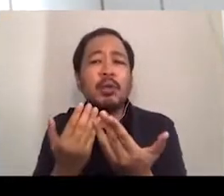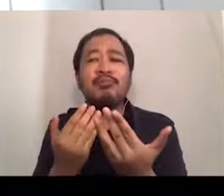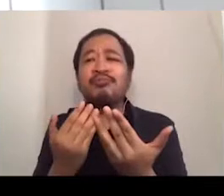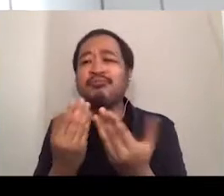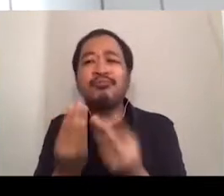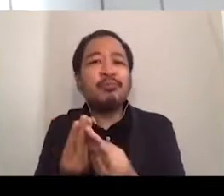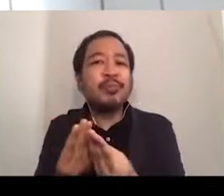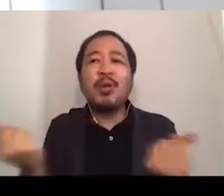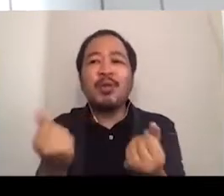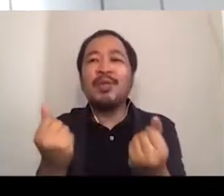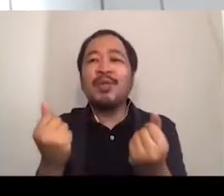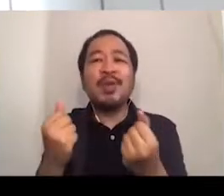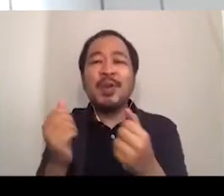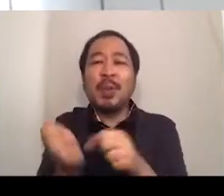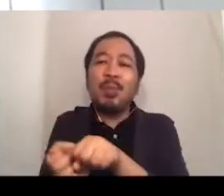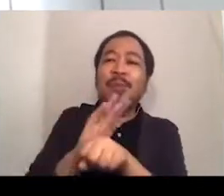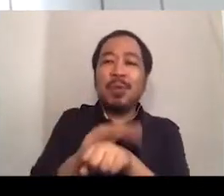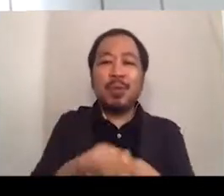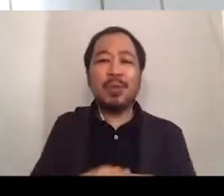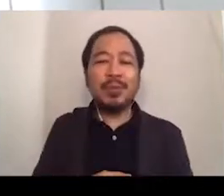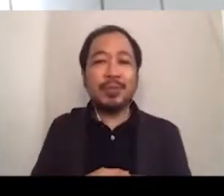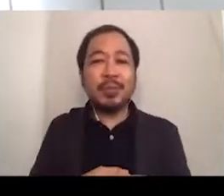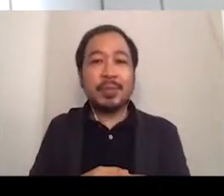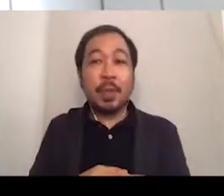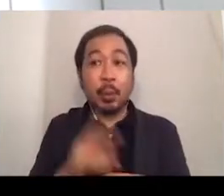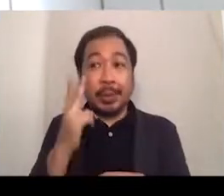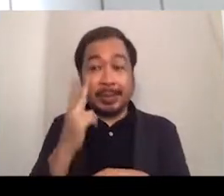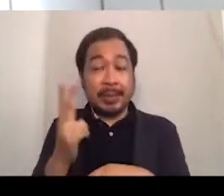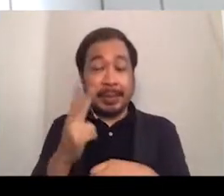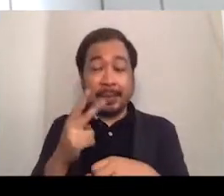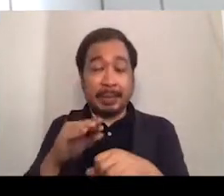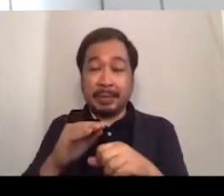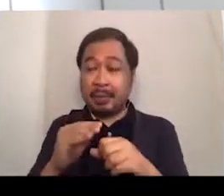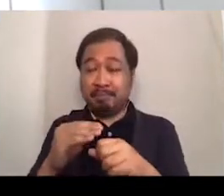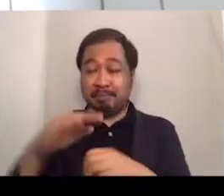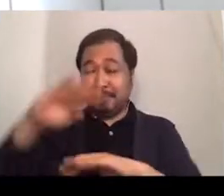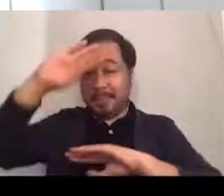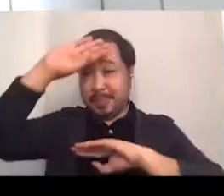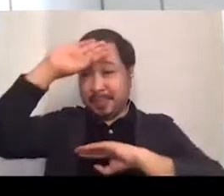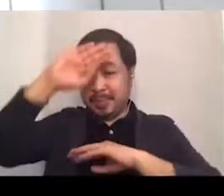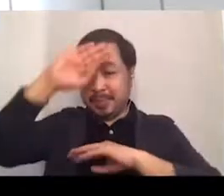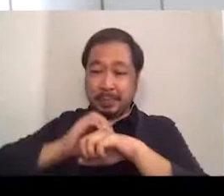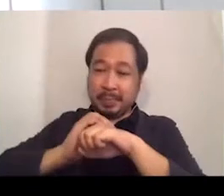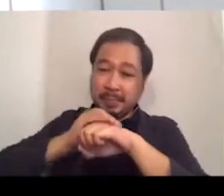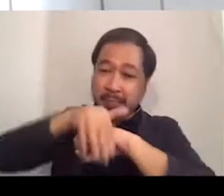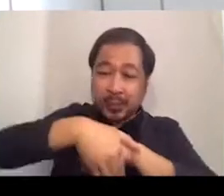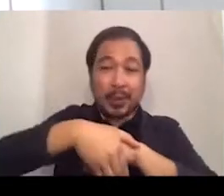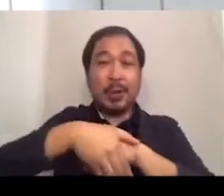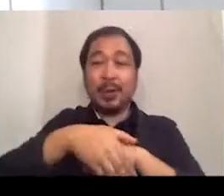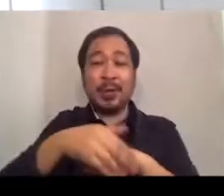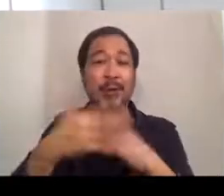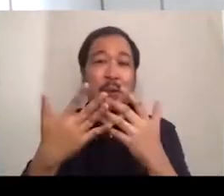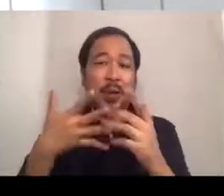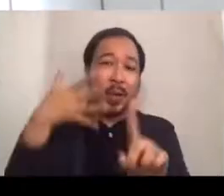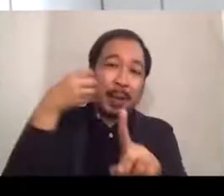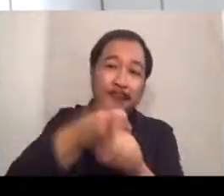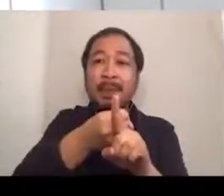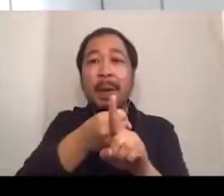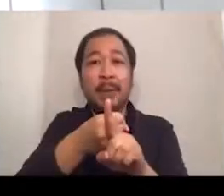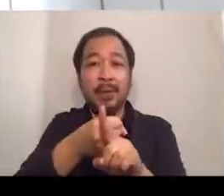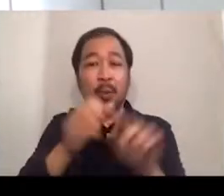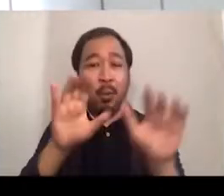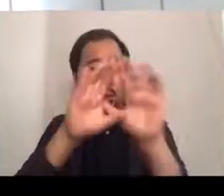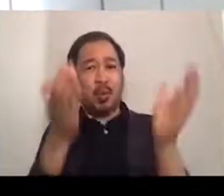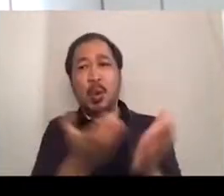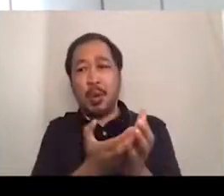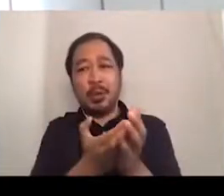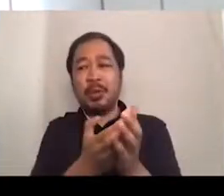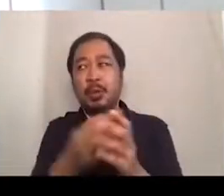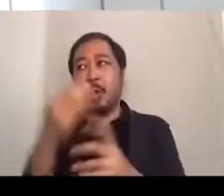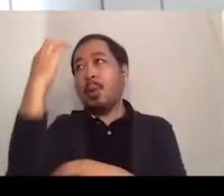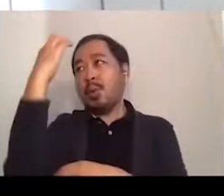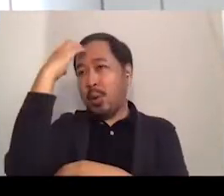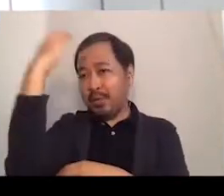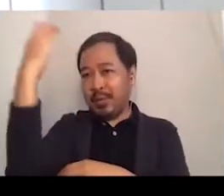the government has to dig deep into its physical reserves to help our businesses and people, especially persons with disabilities.